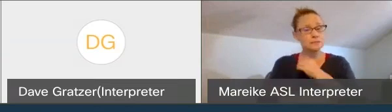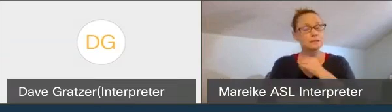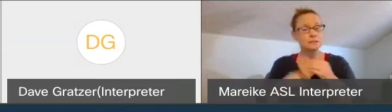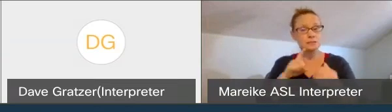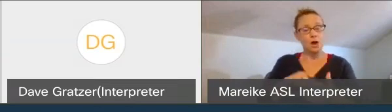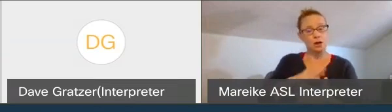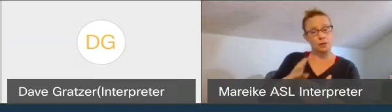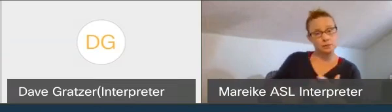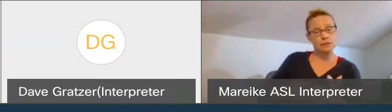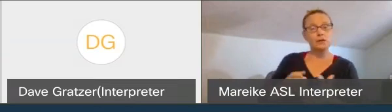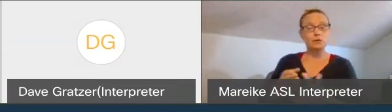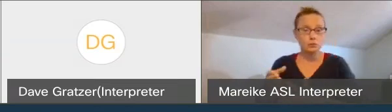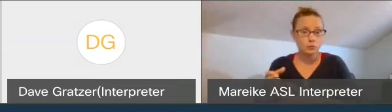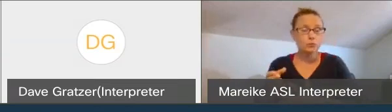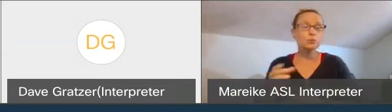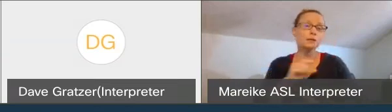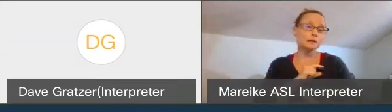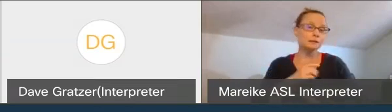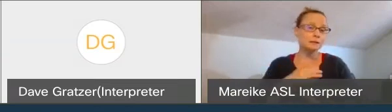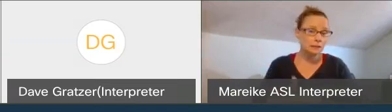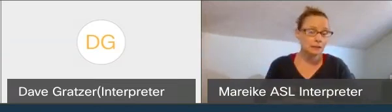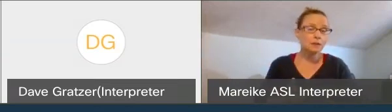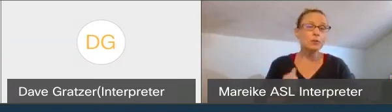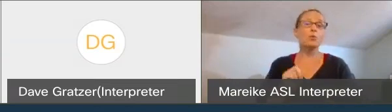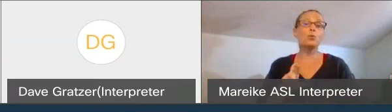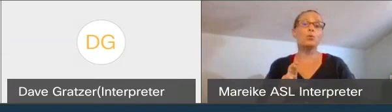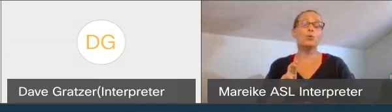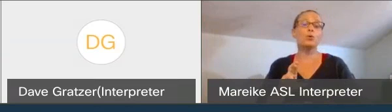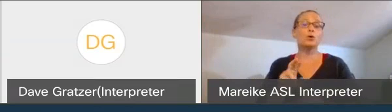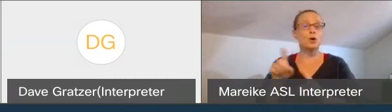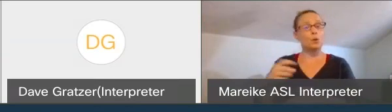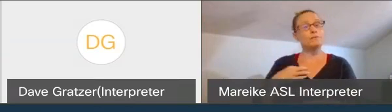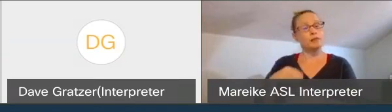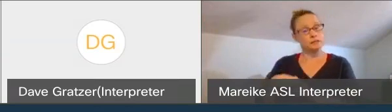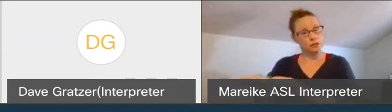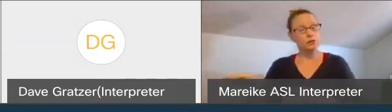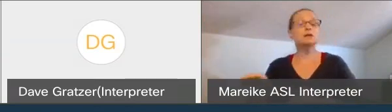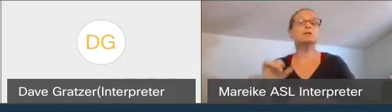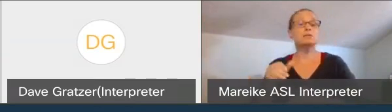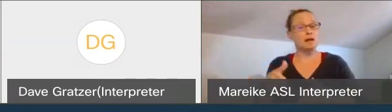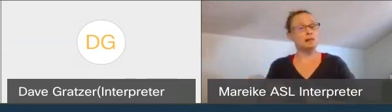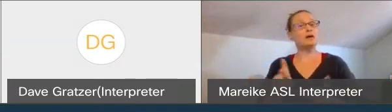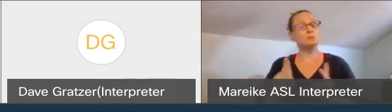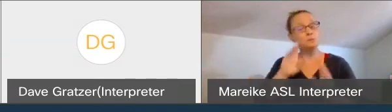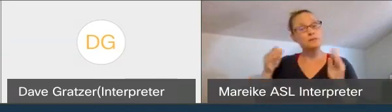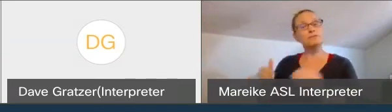either through the guilty plea or going voluntarily, and this allows individuals to focus on paying for housing,